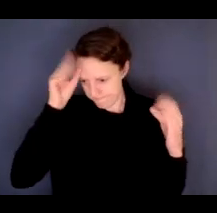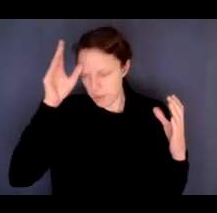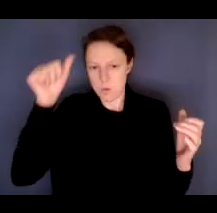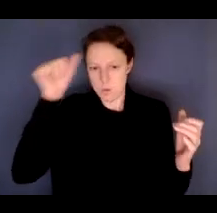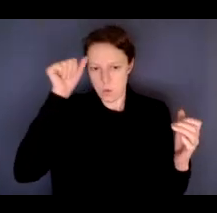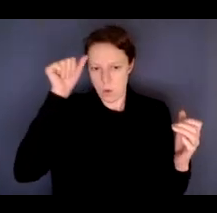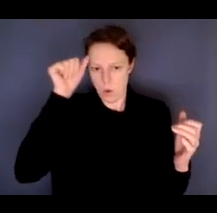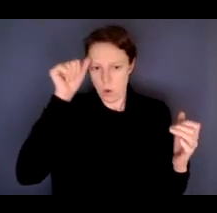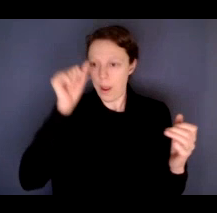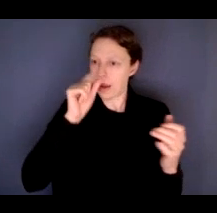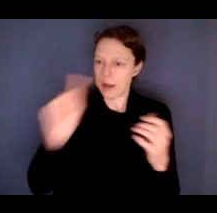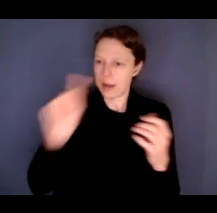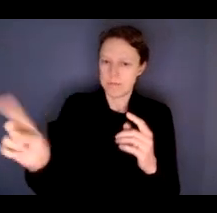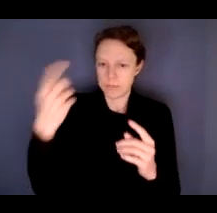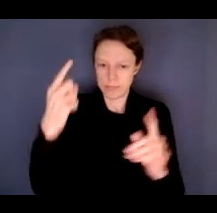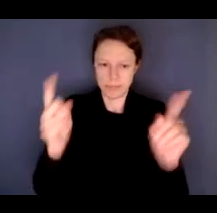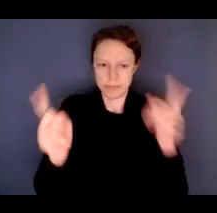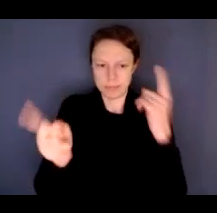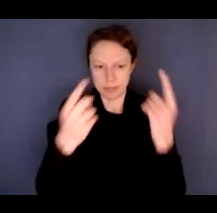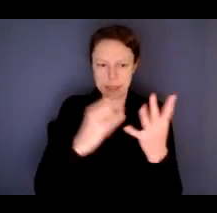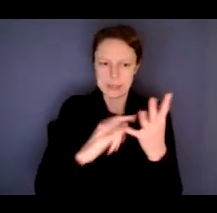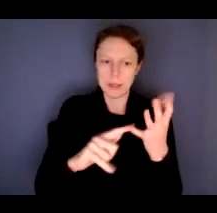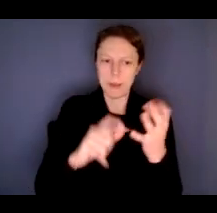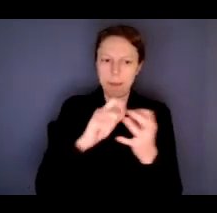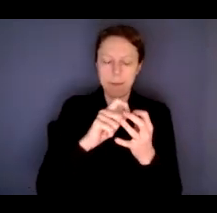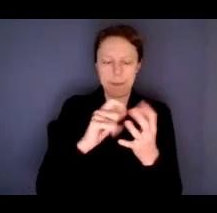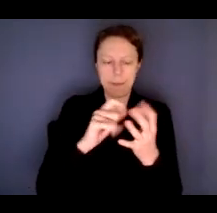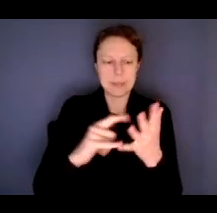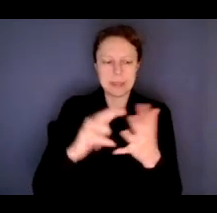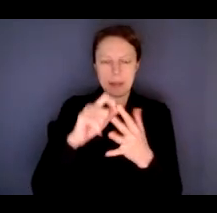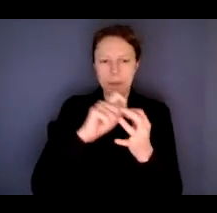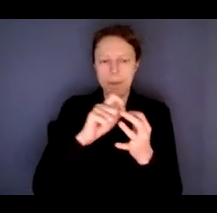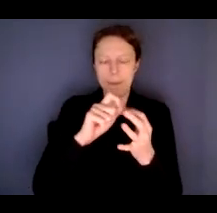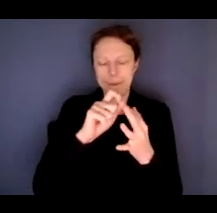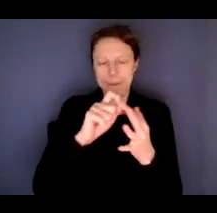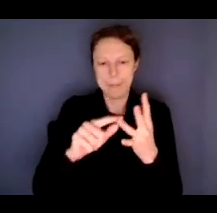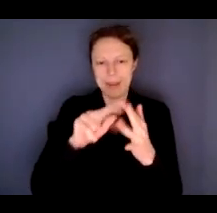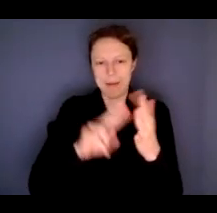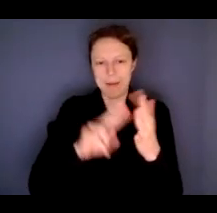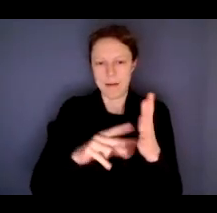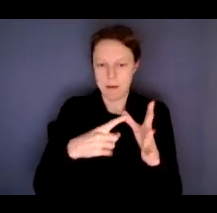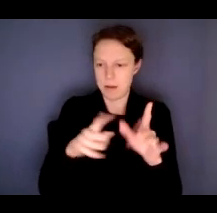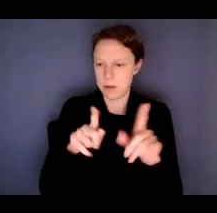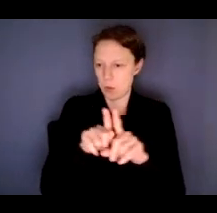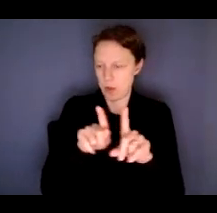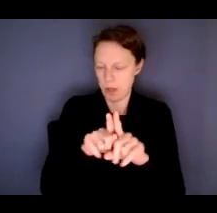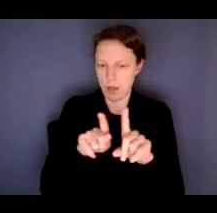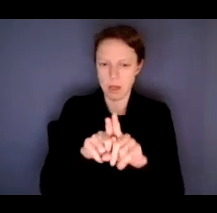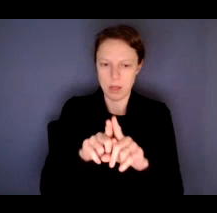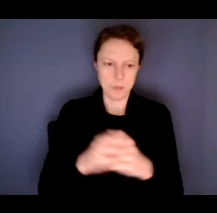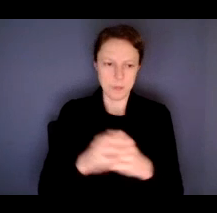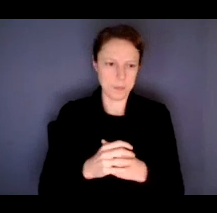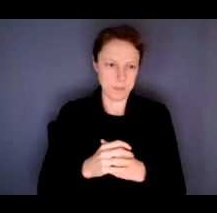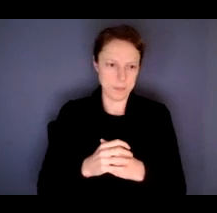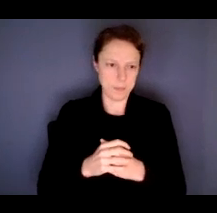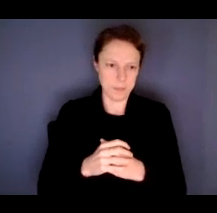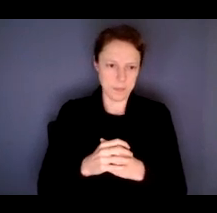and will review all of that information. So they are required to be across all of